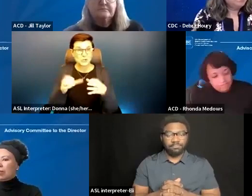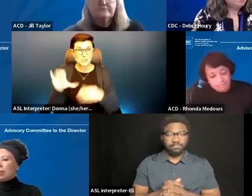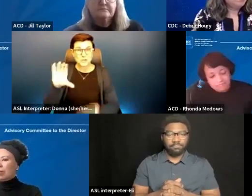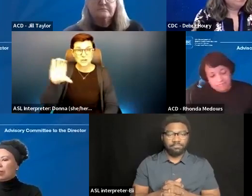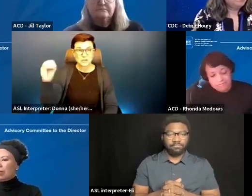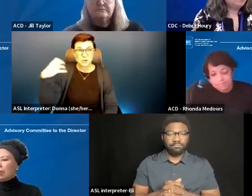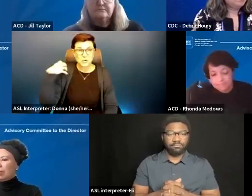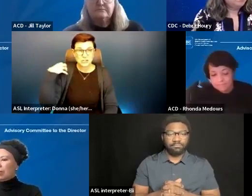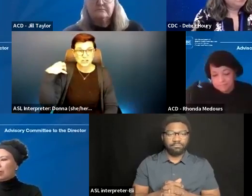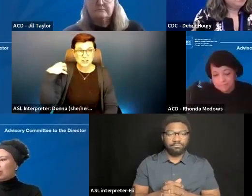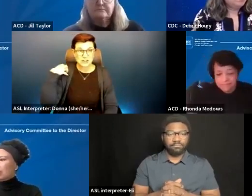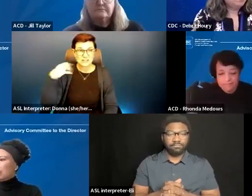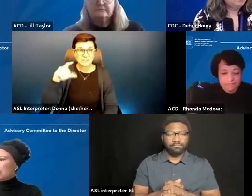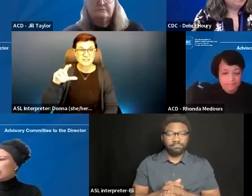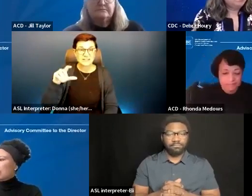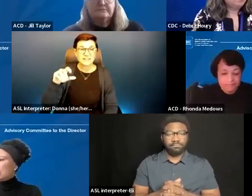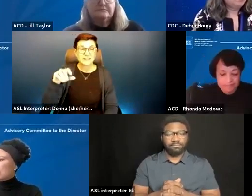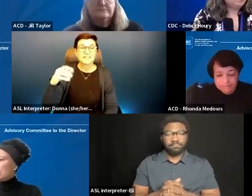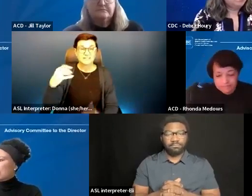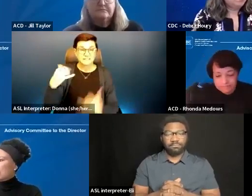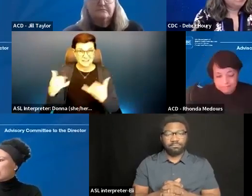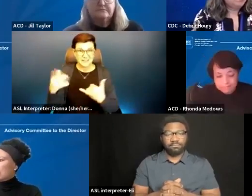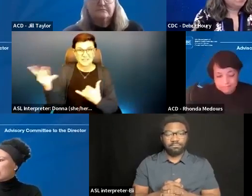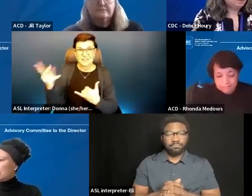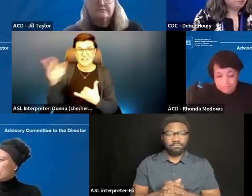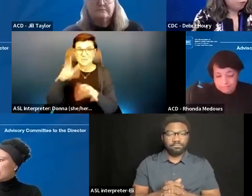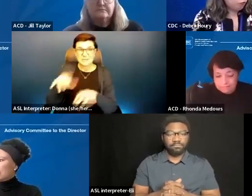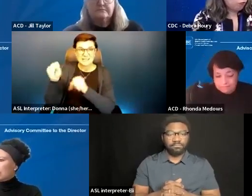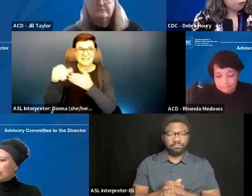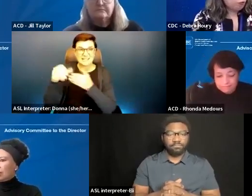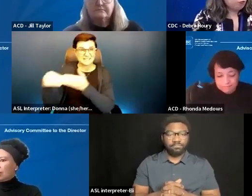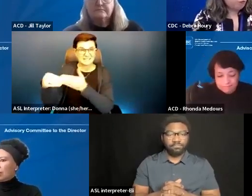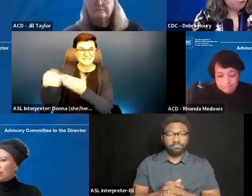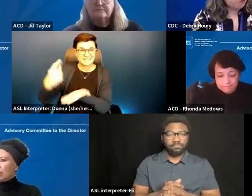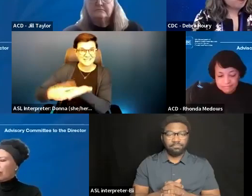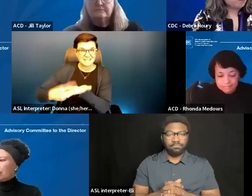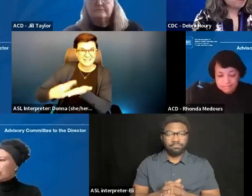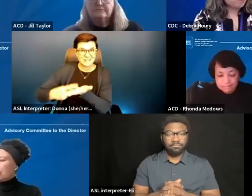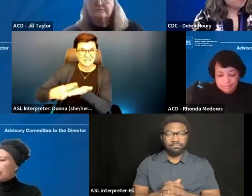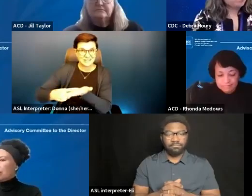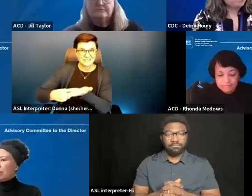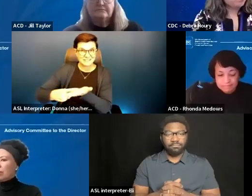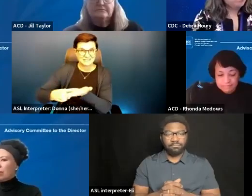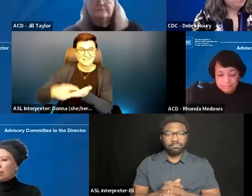and Monica Valdes Lupi, to lead us through a discussion, a vote, and some brainstorming. Over to you, folks.